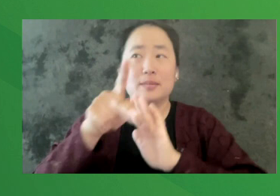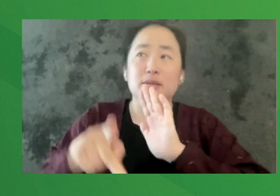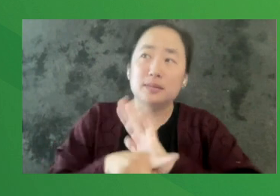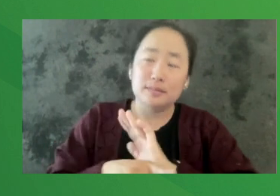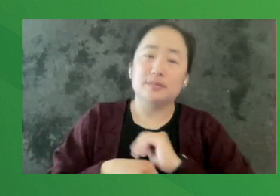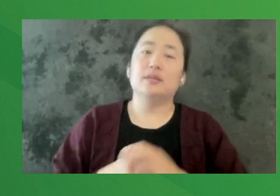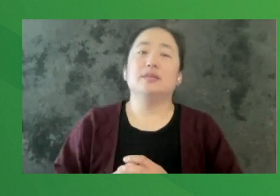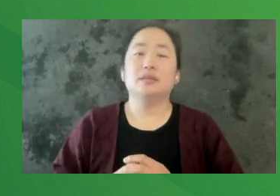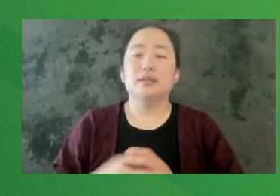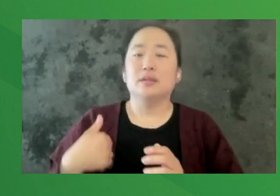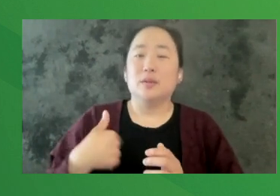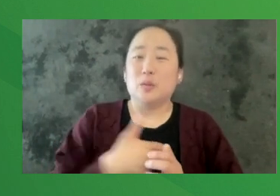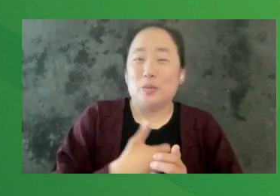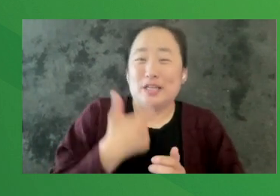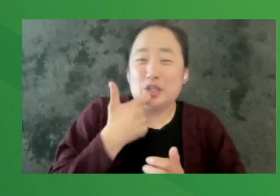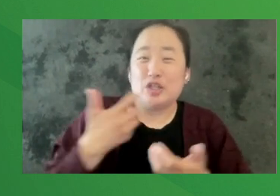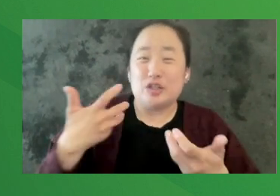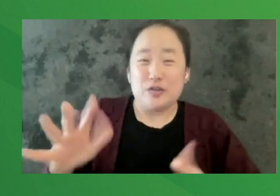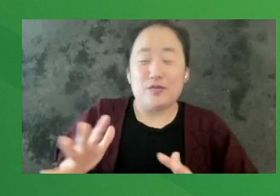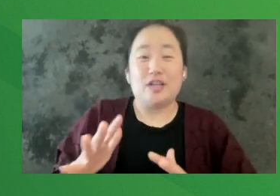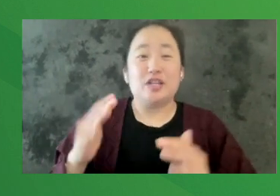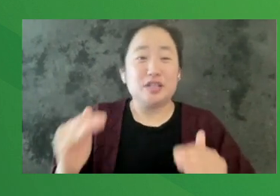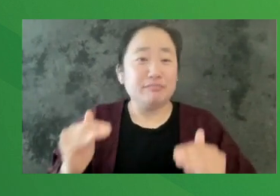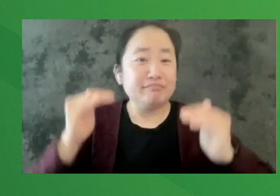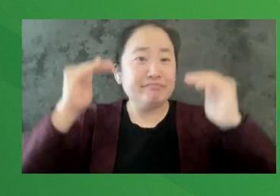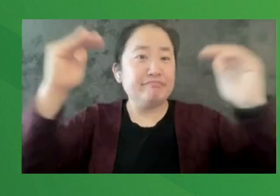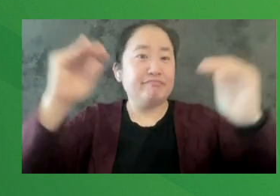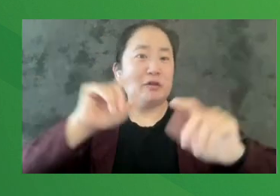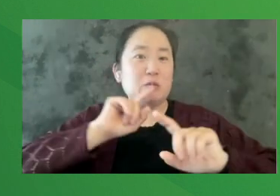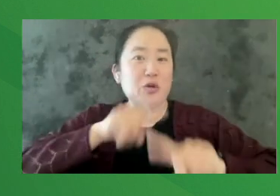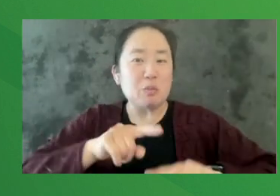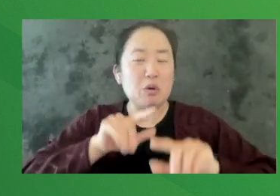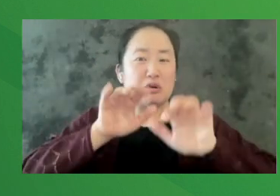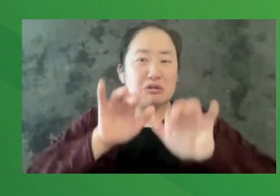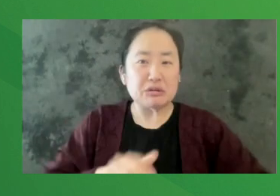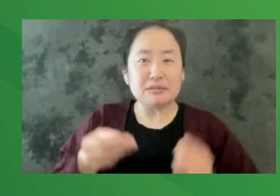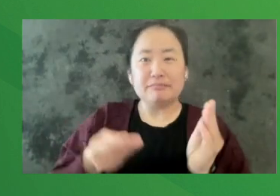high-level reports to map the landscape of climate change education policy in the US,